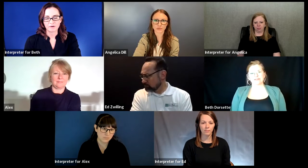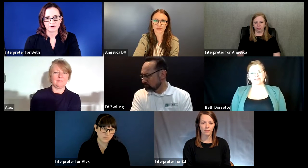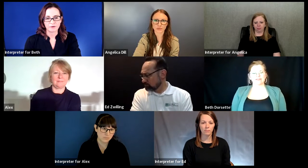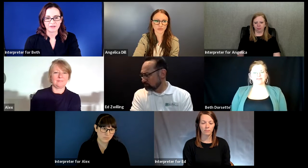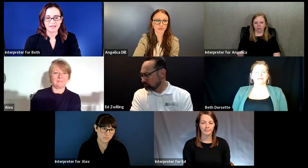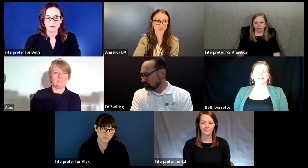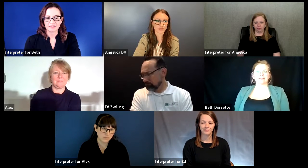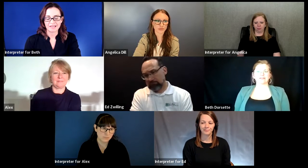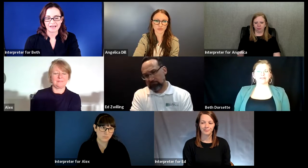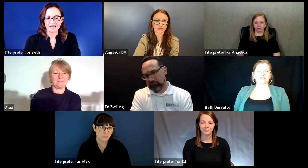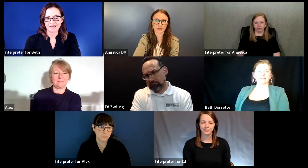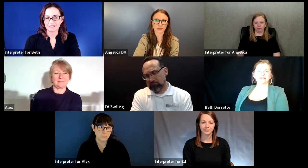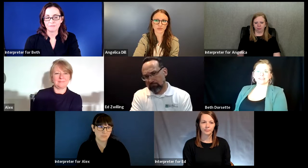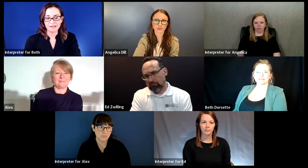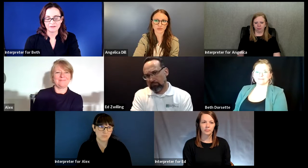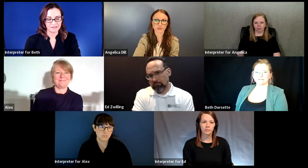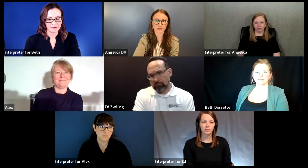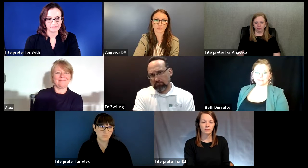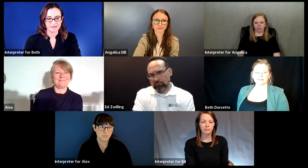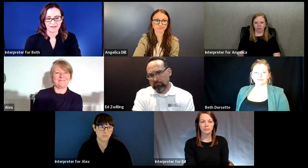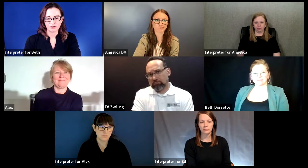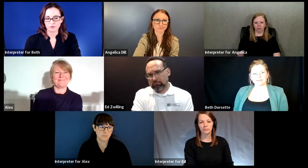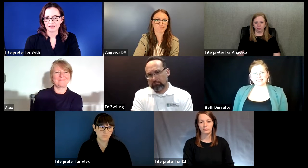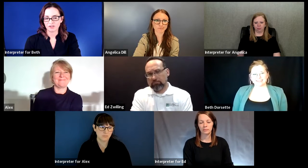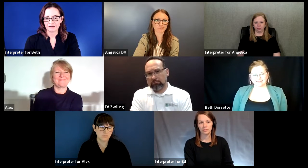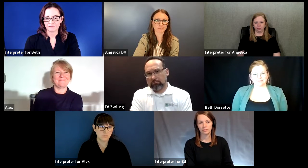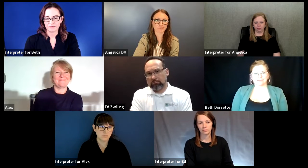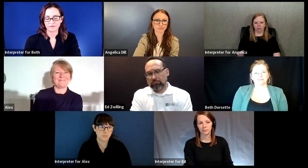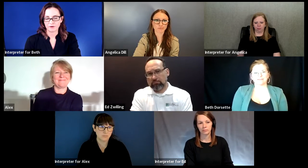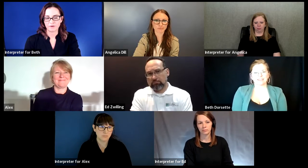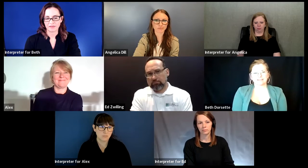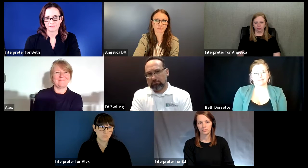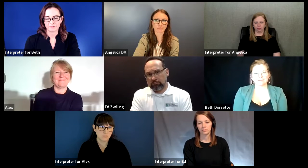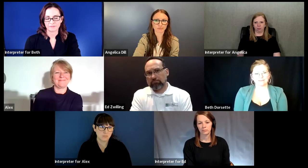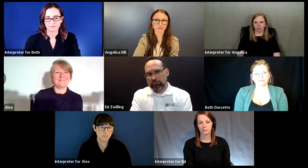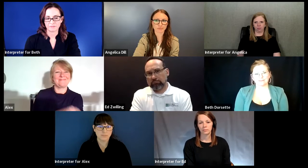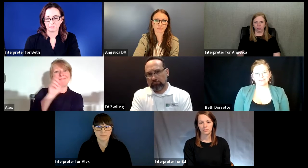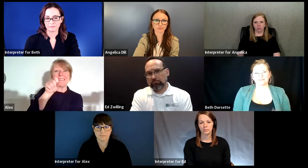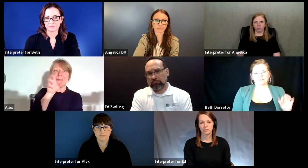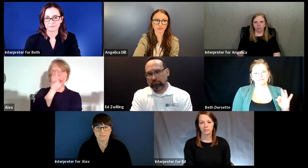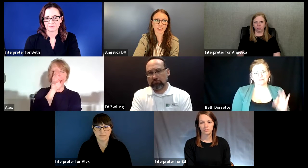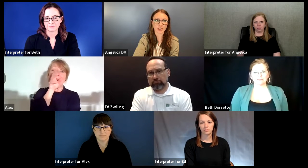work, you know, the key was that the ADA is a benefit to them. And a tool that they should definitely be familiar with. That's awesome.